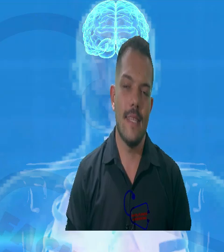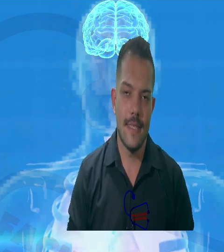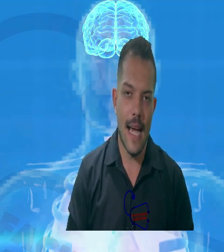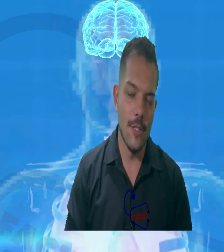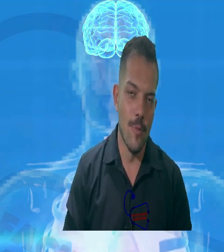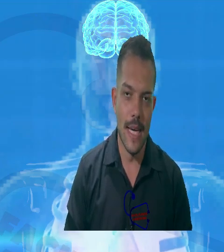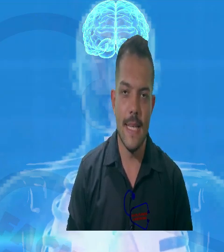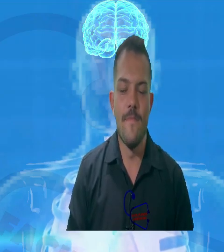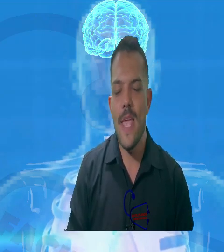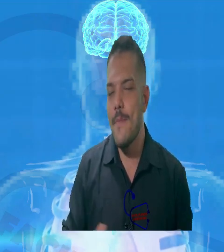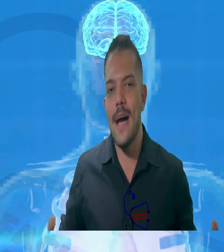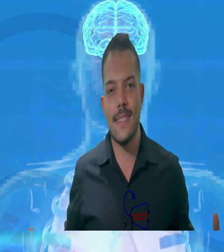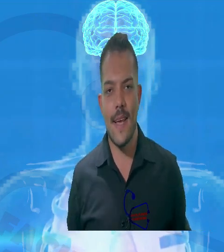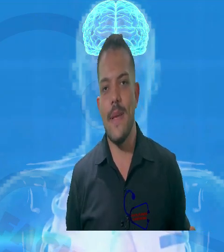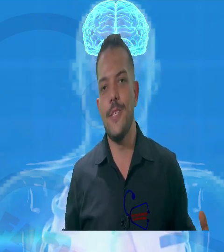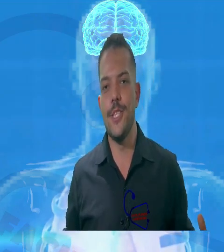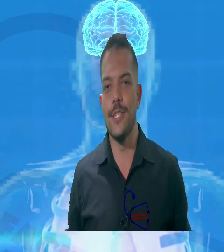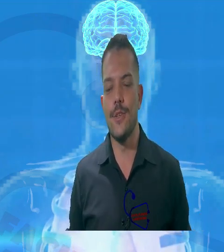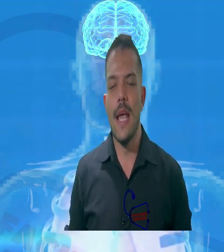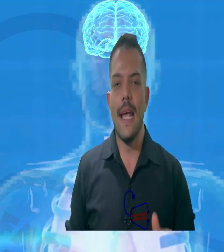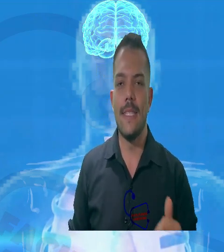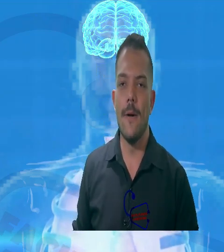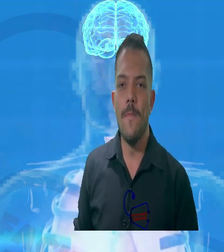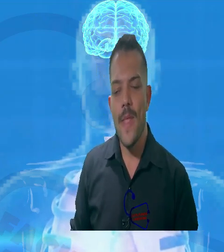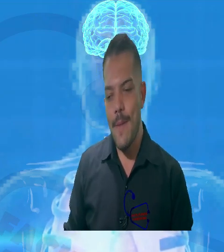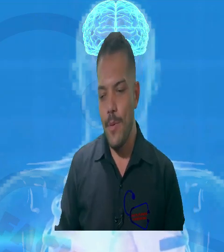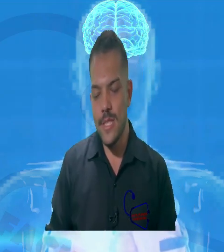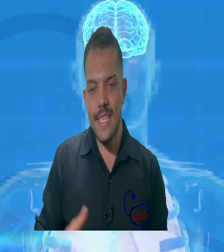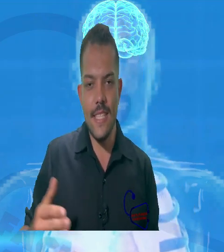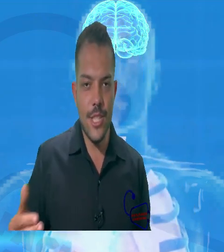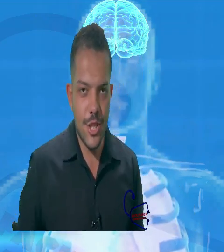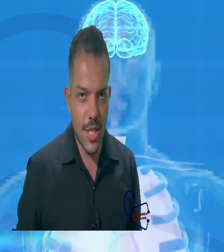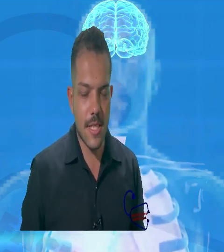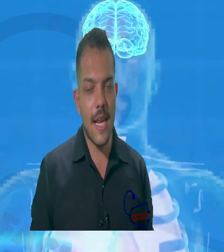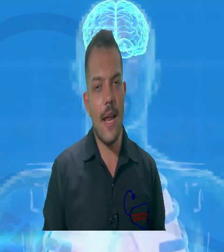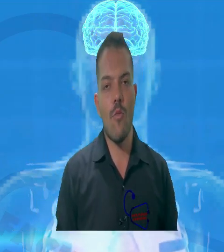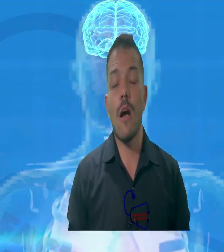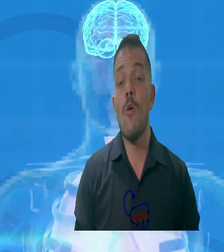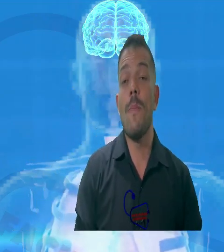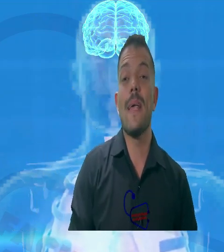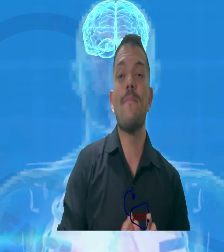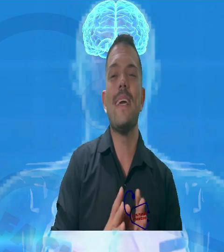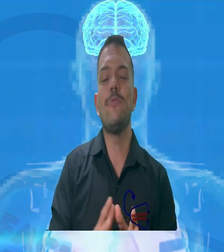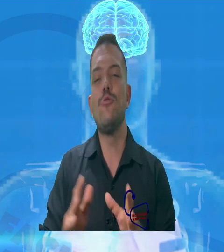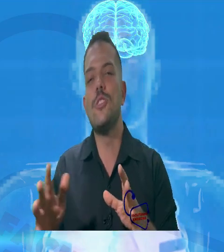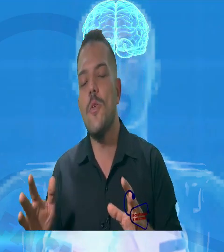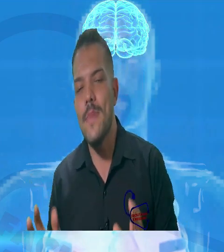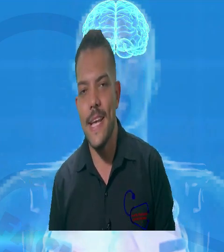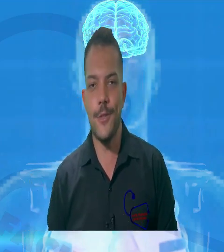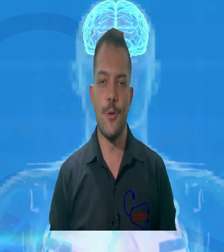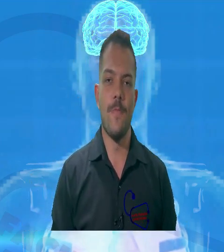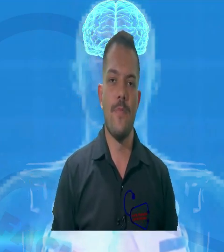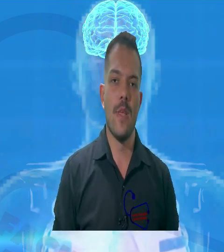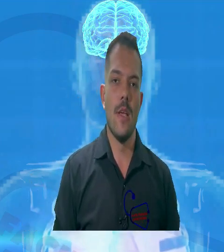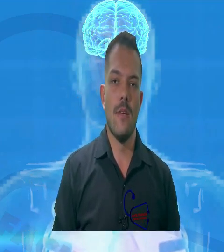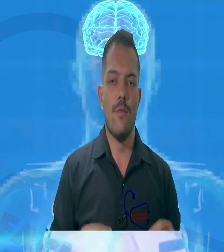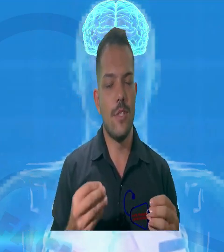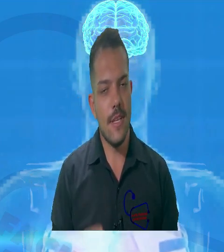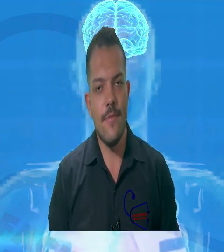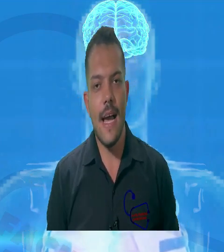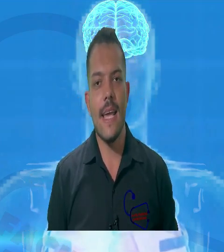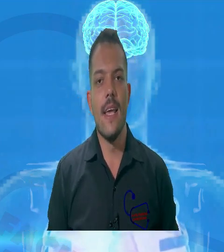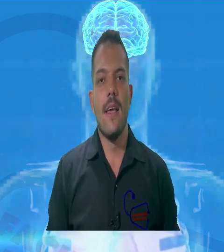human scabies that's basically it so after 15 days Of course with